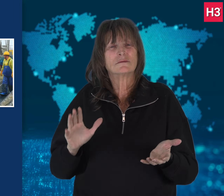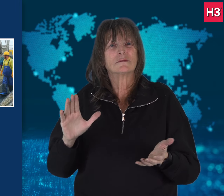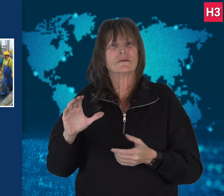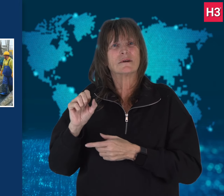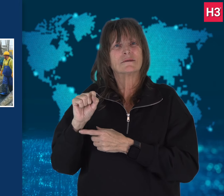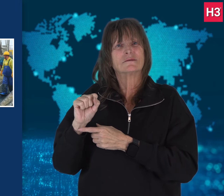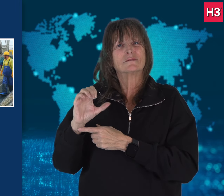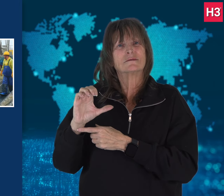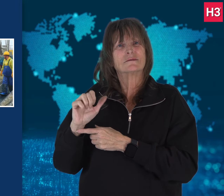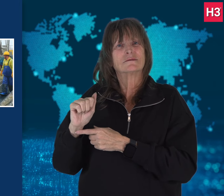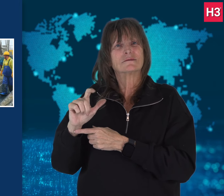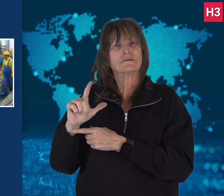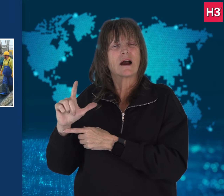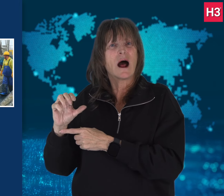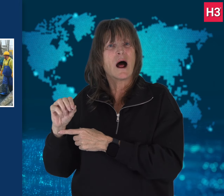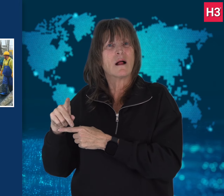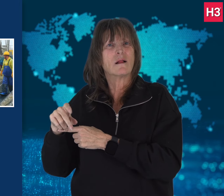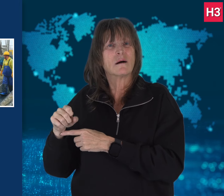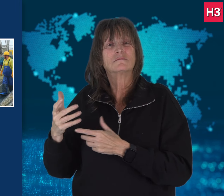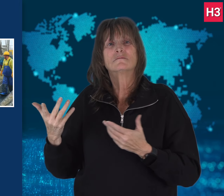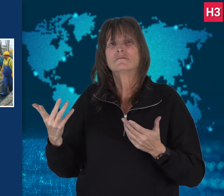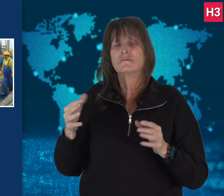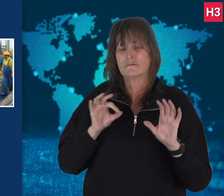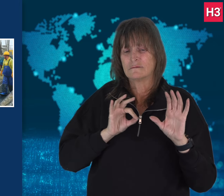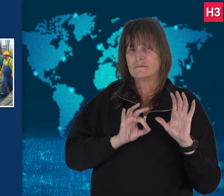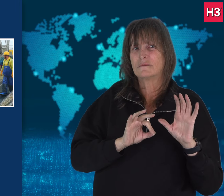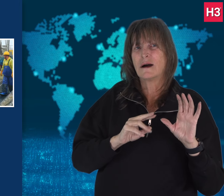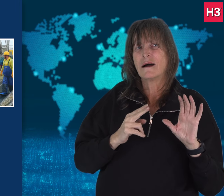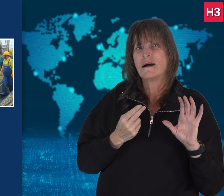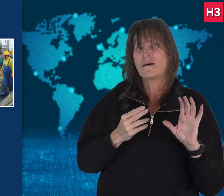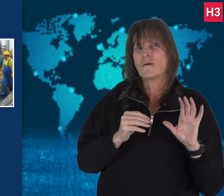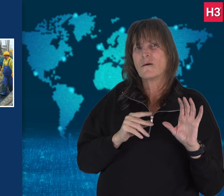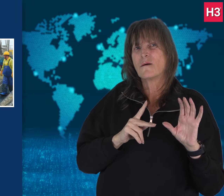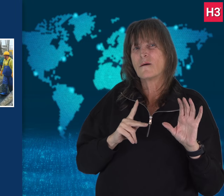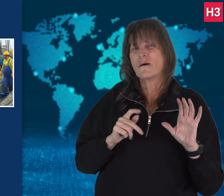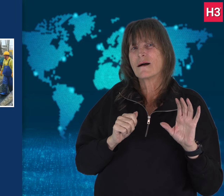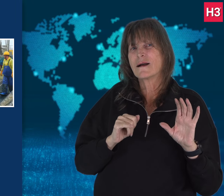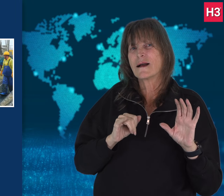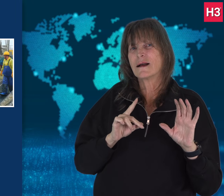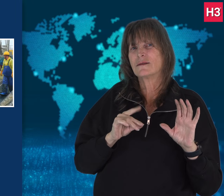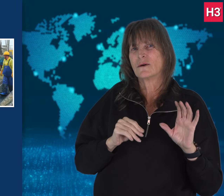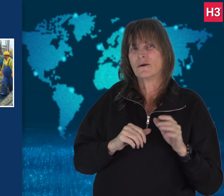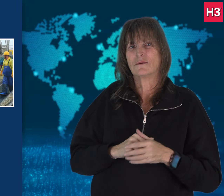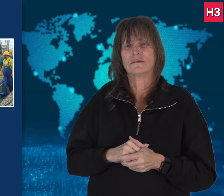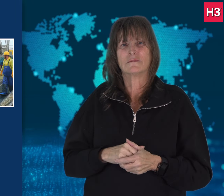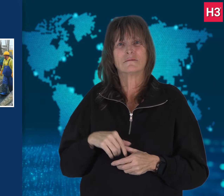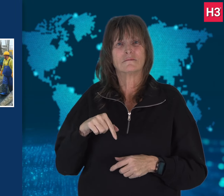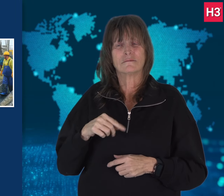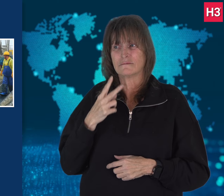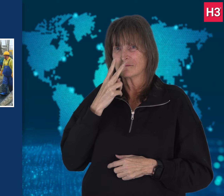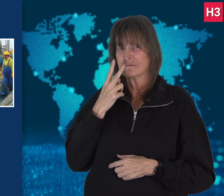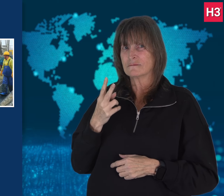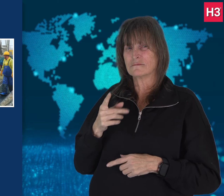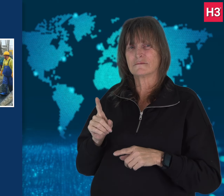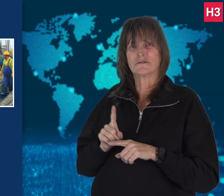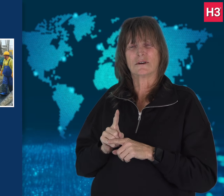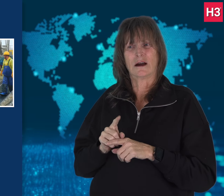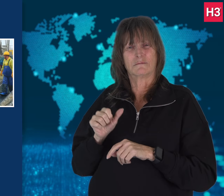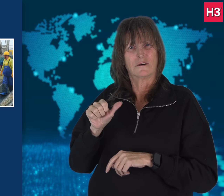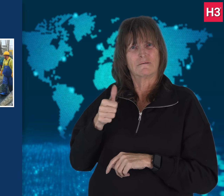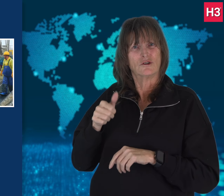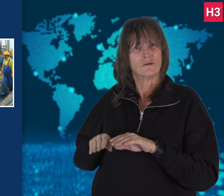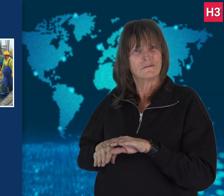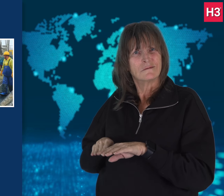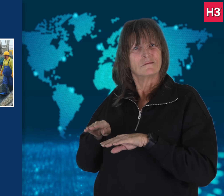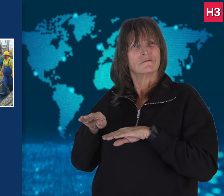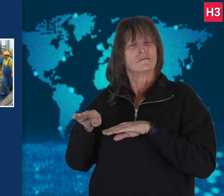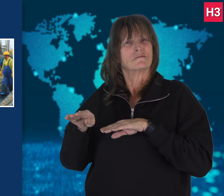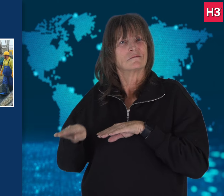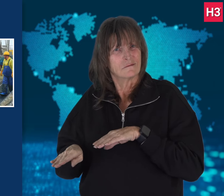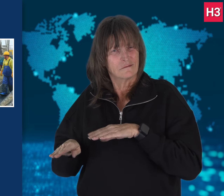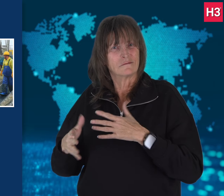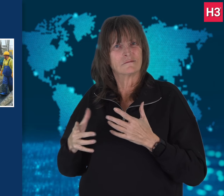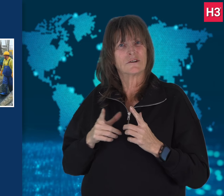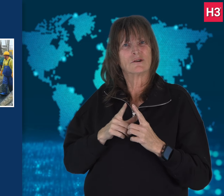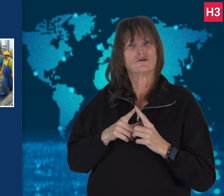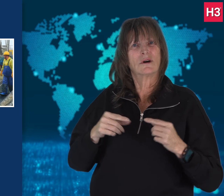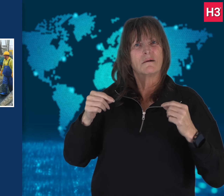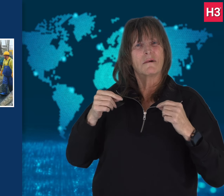from Hokkaido. This was seen as an important step for Japan’s seafood